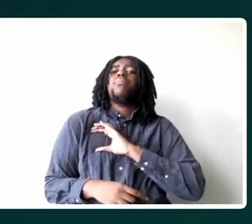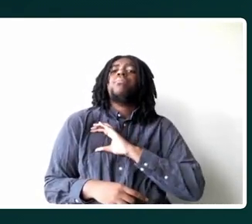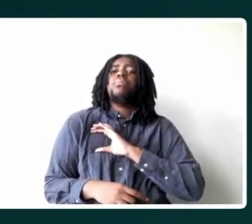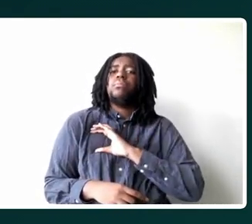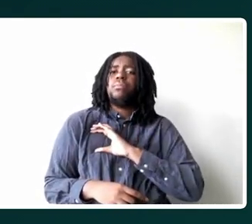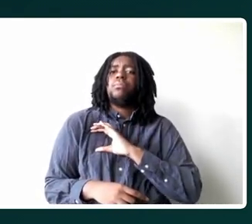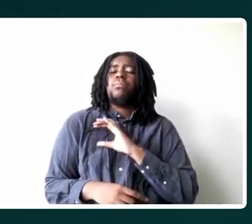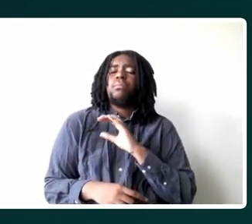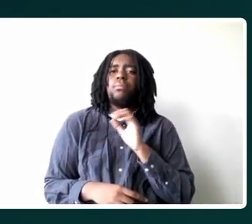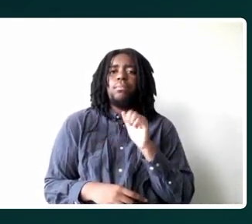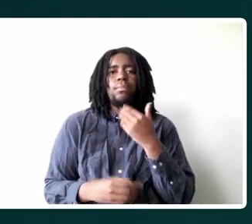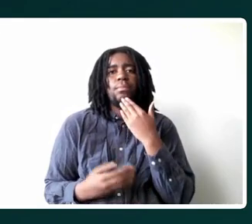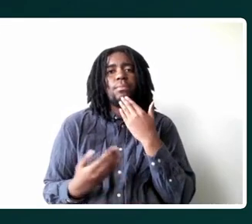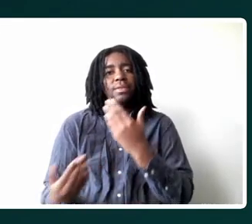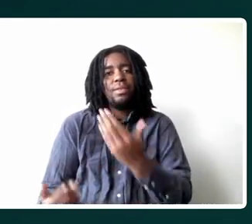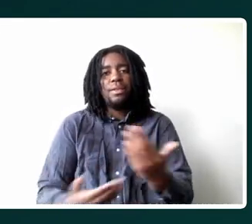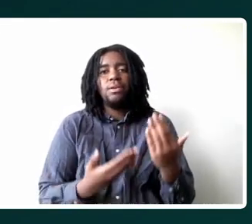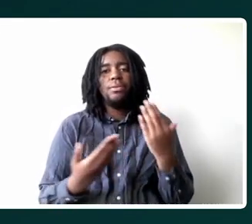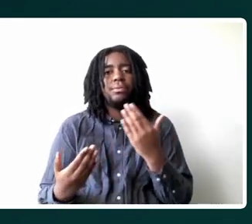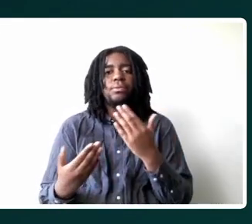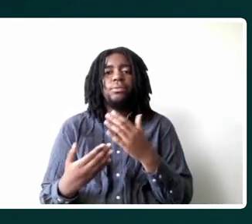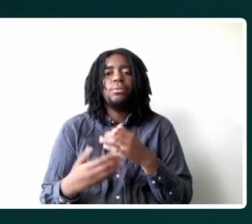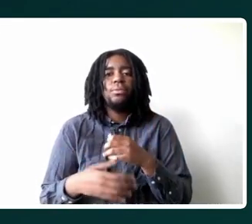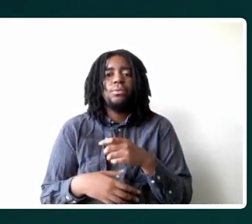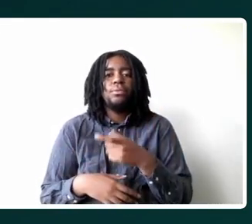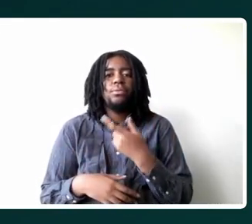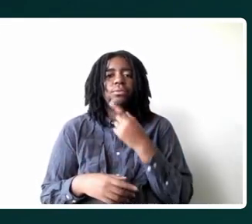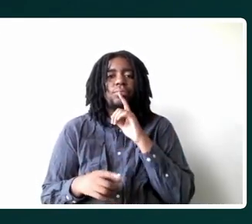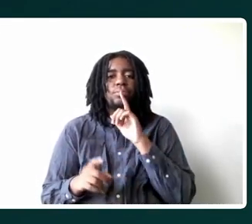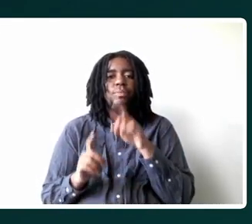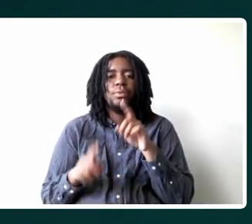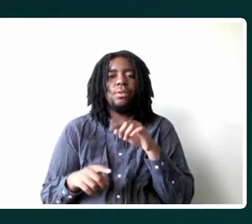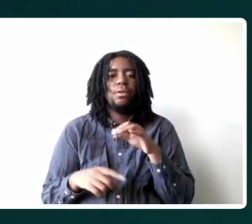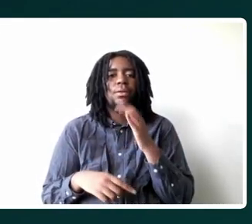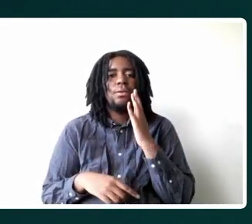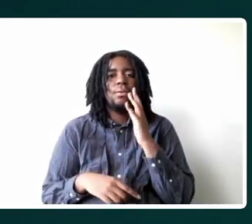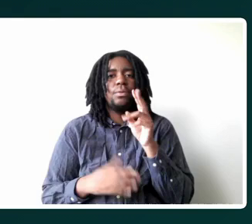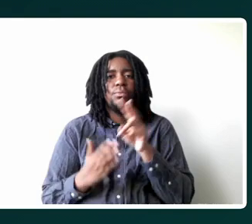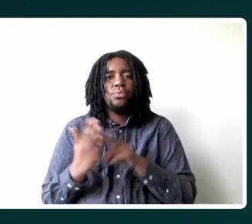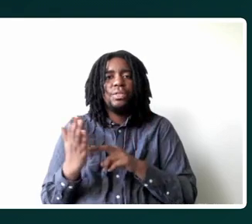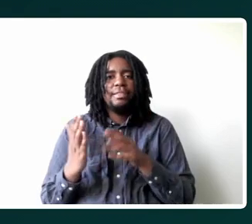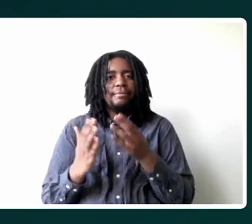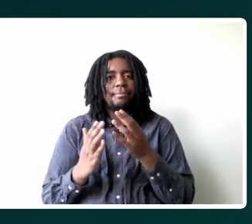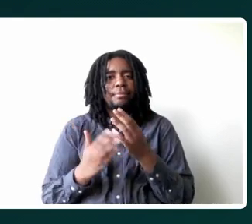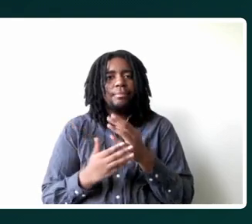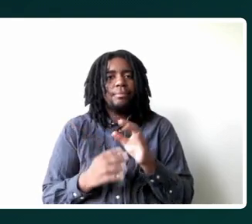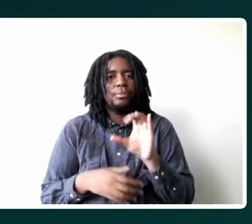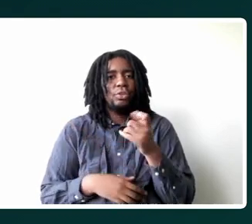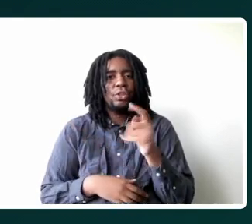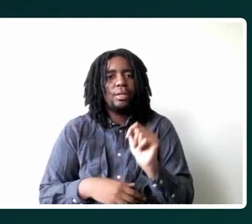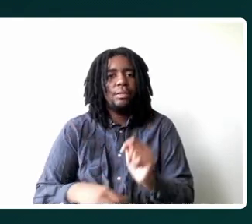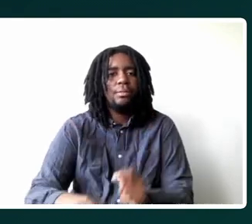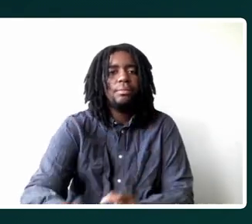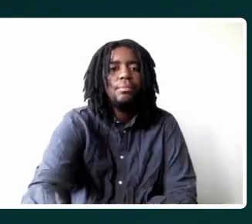you. And thank you to everyone who's responded. I'll just read out some of these. So, quite a few